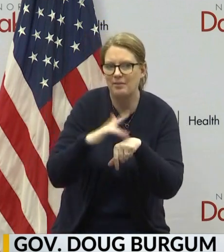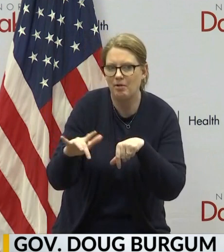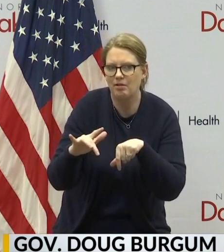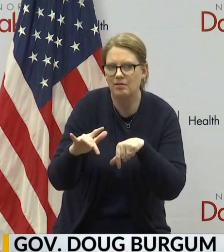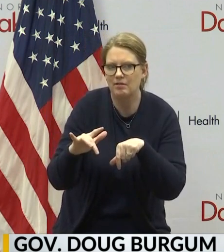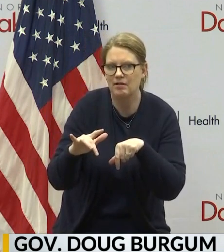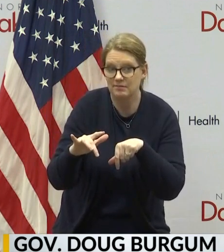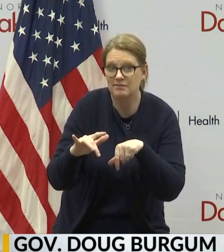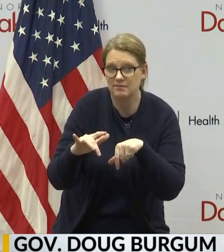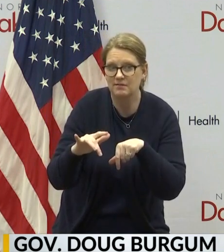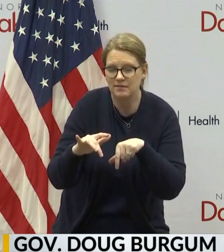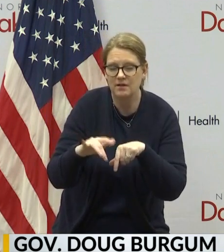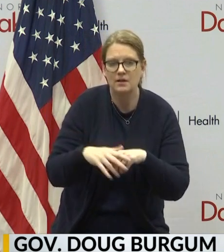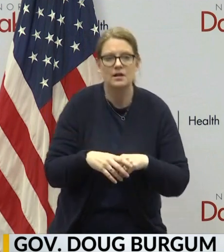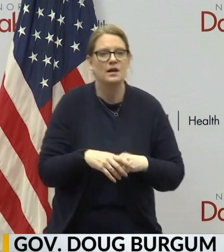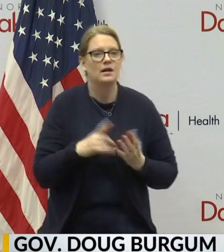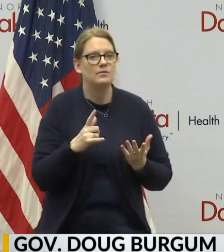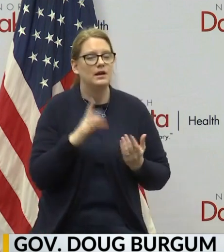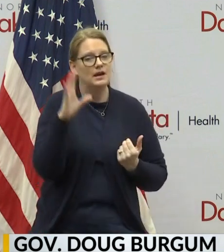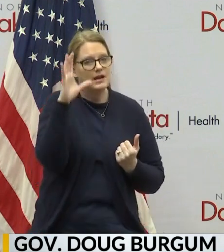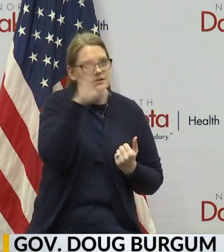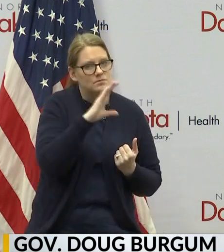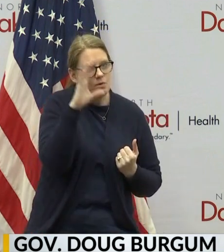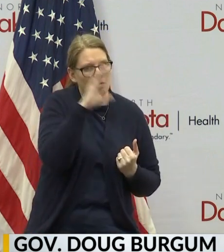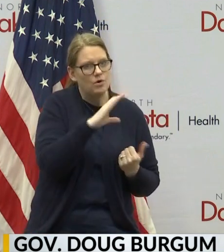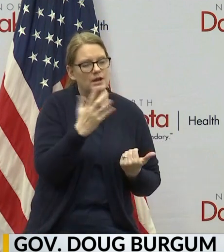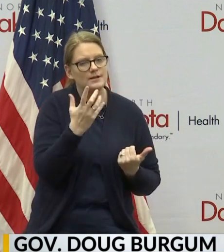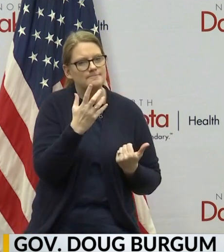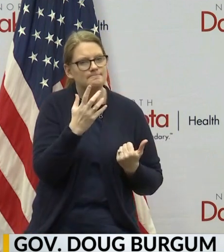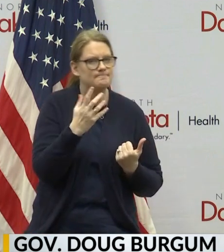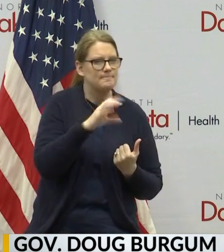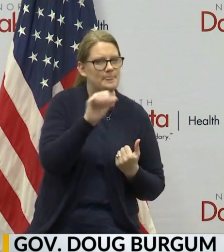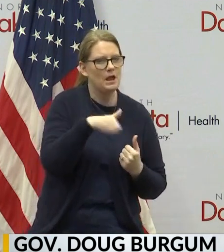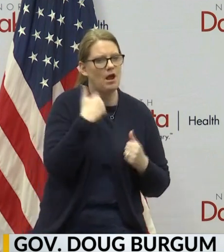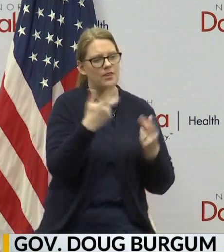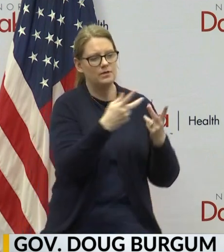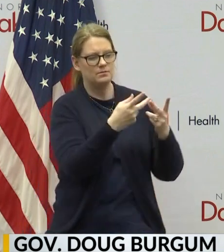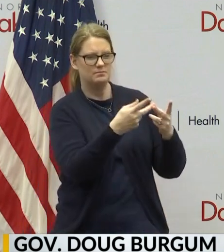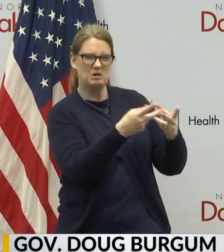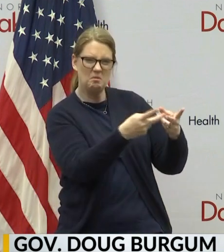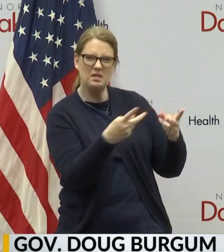HOSPITAL CAPACITY, ASK WHERE ARE WE GETTING THAT CAPACITY, WHEN